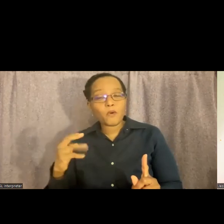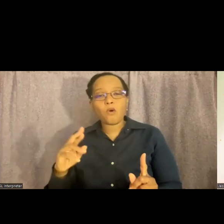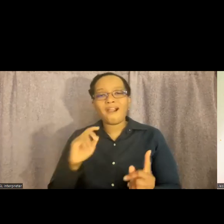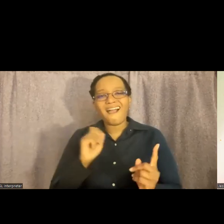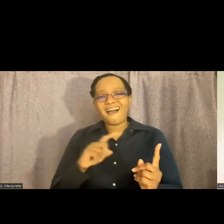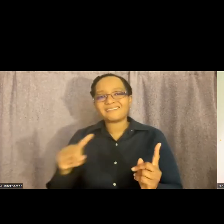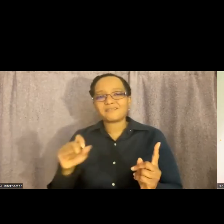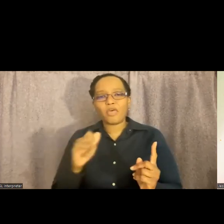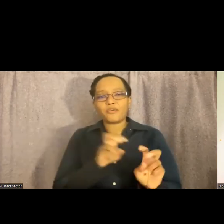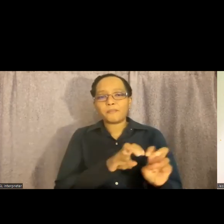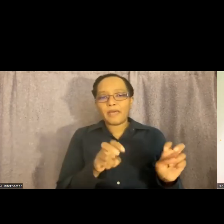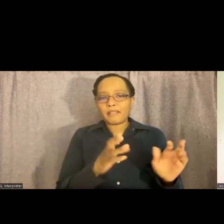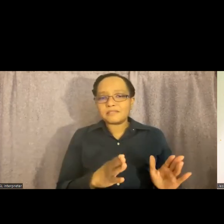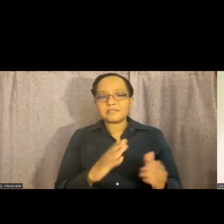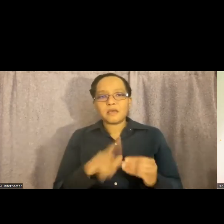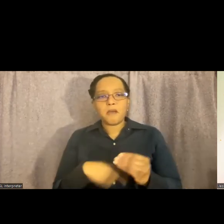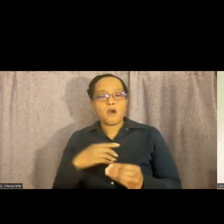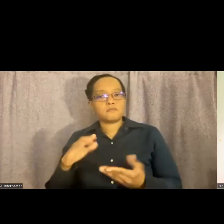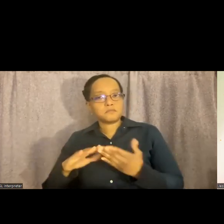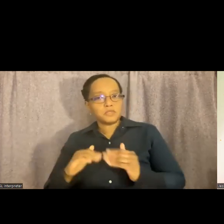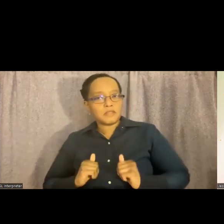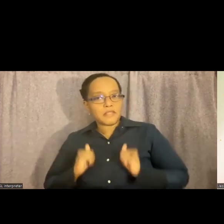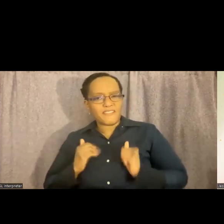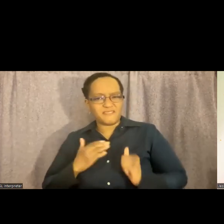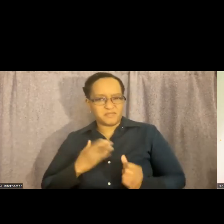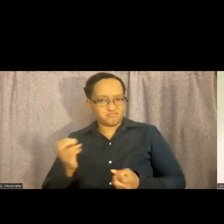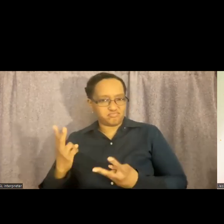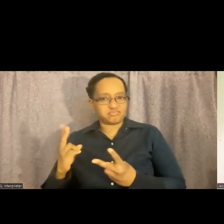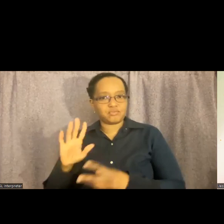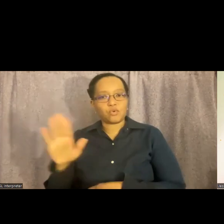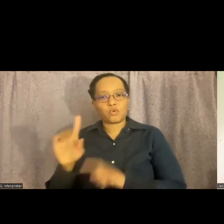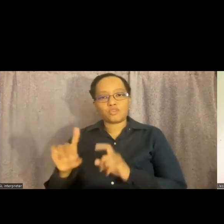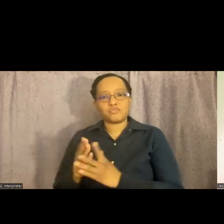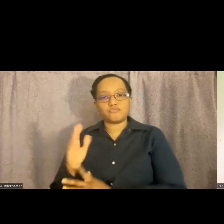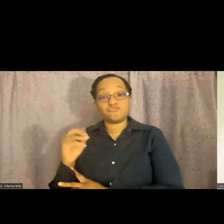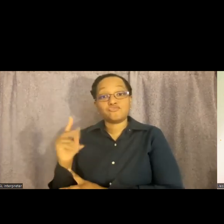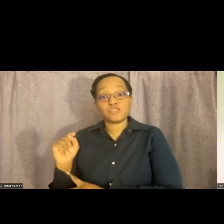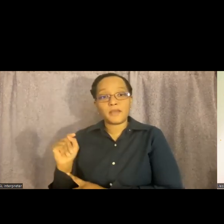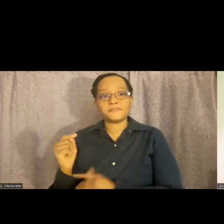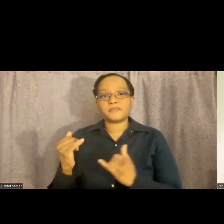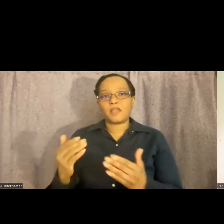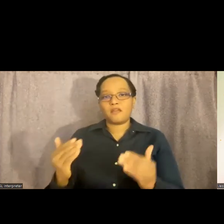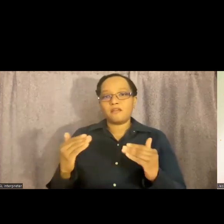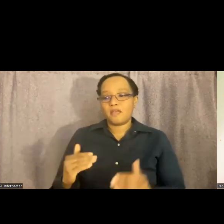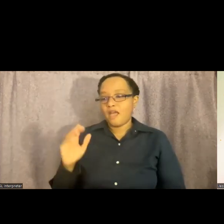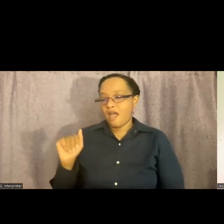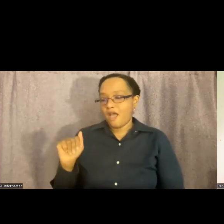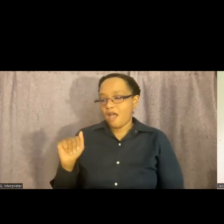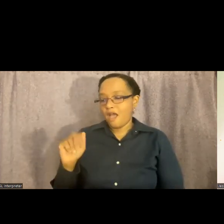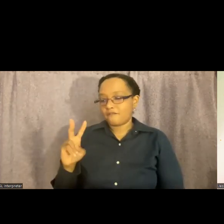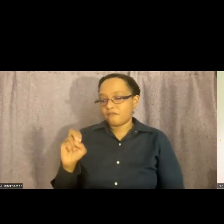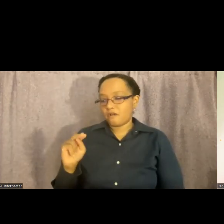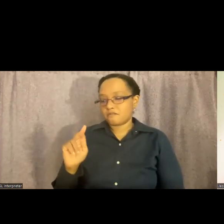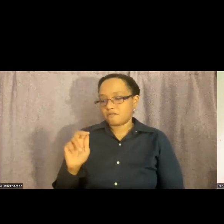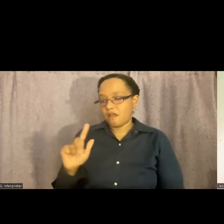put those in the chapter next, I'm happy to introduce - - mental health Association of